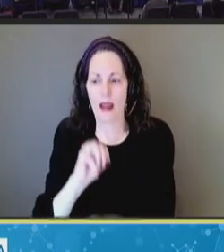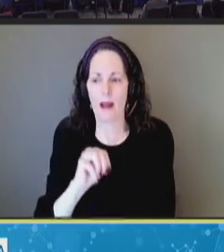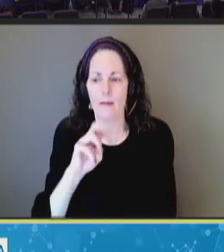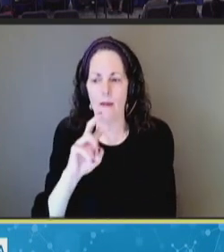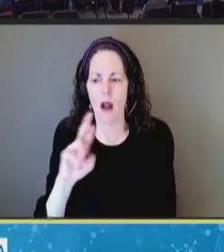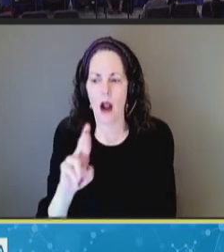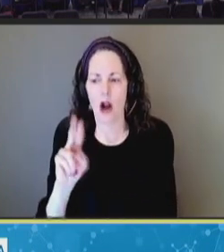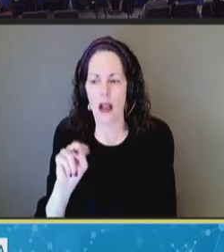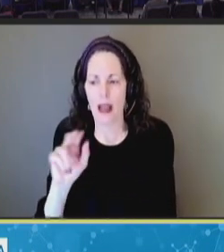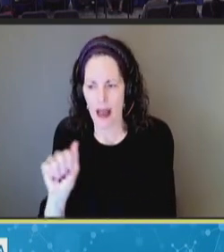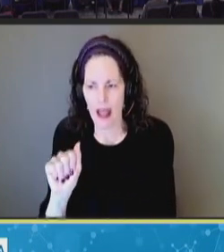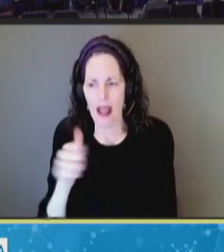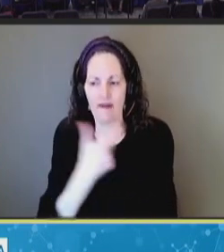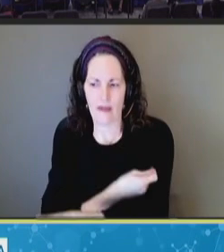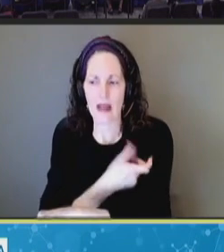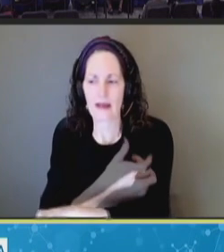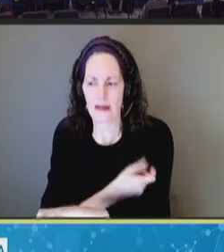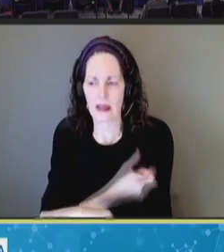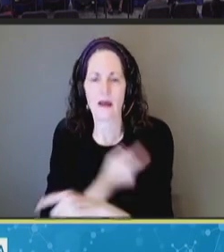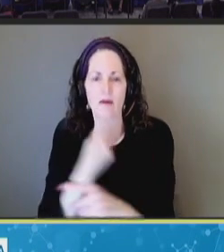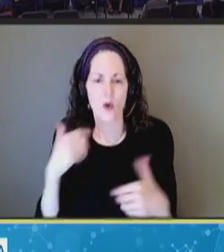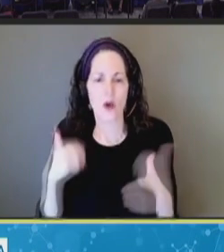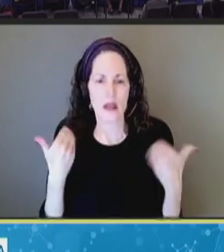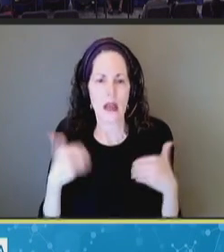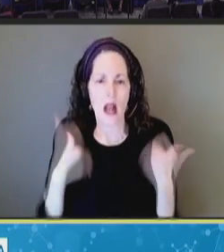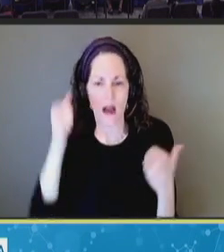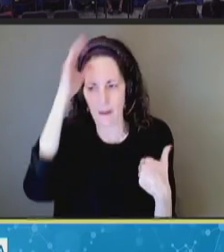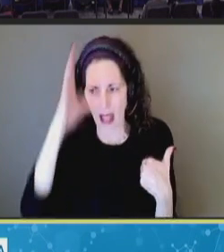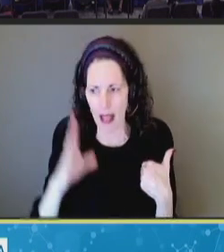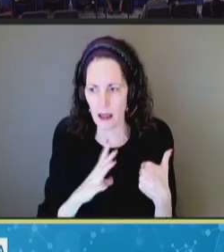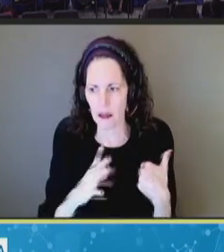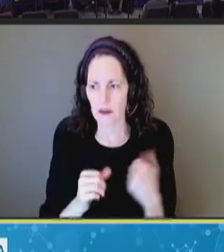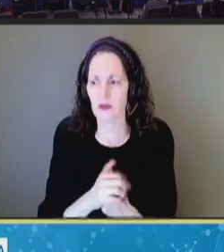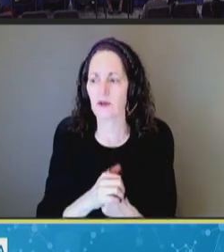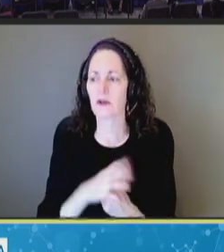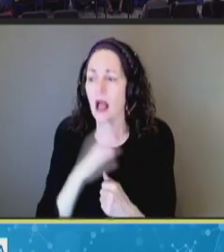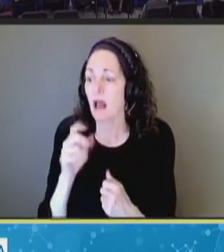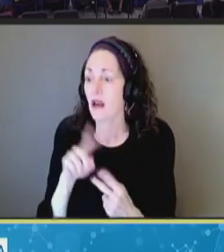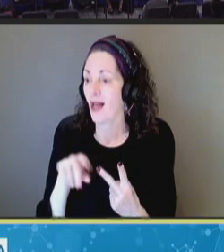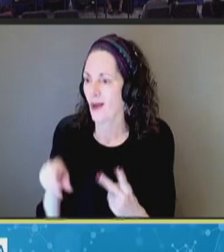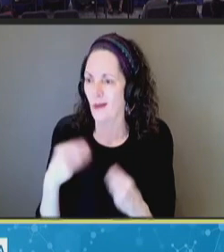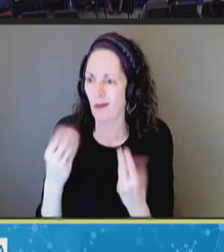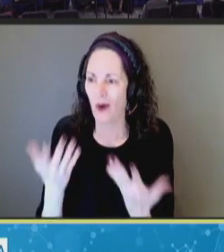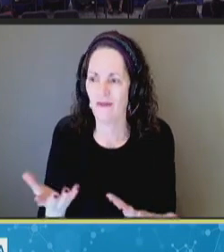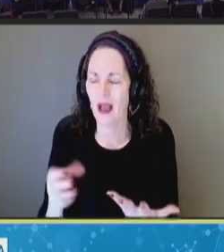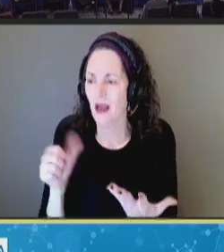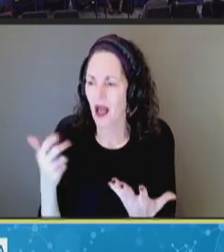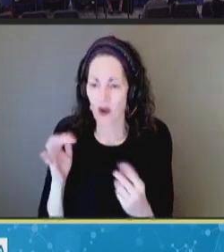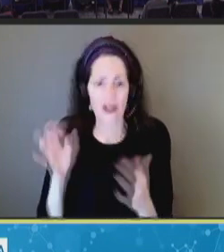after vaccine receipt. And these are really crucial to our vaccine effectiveness studies.